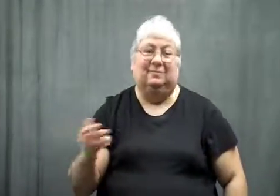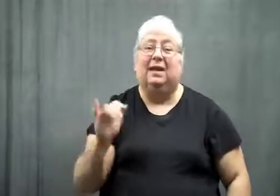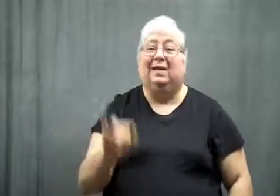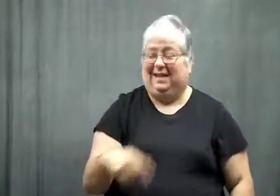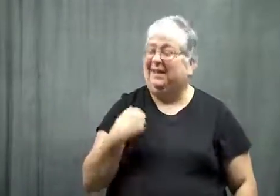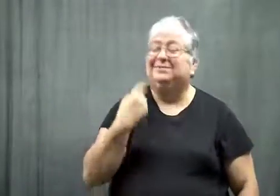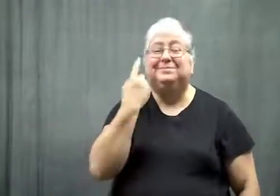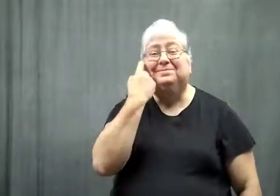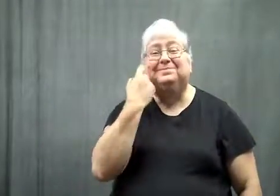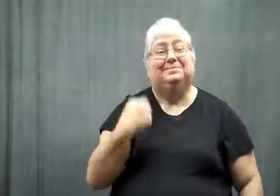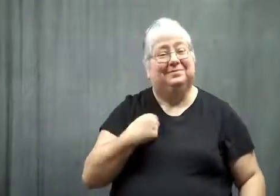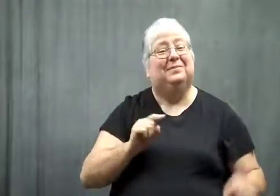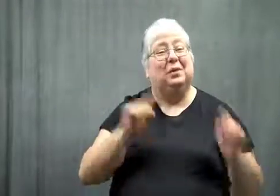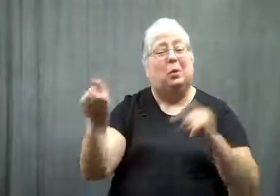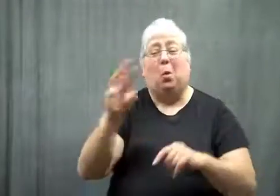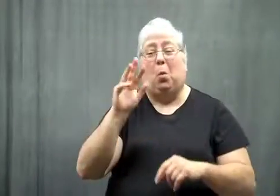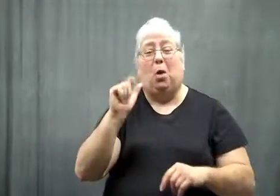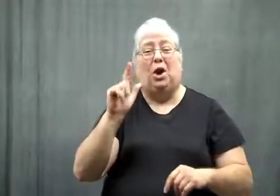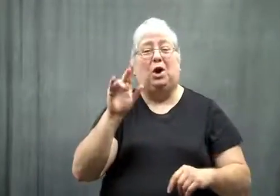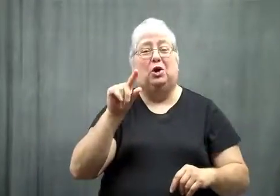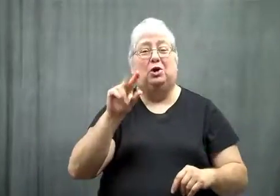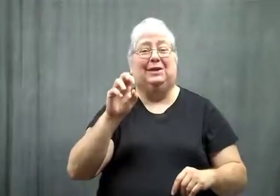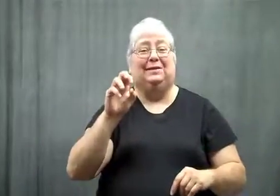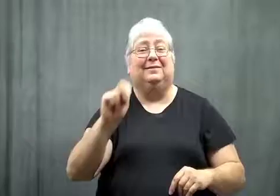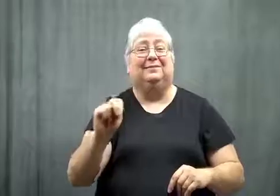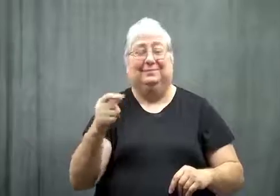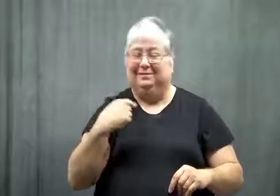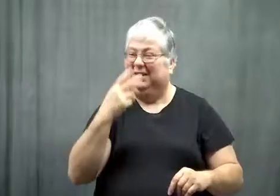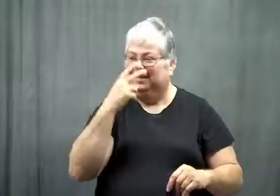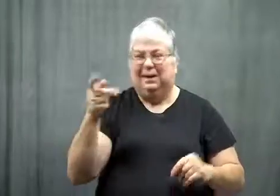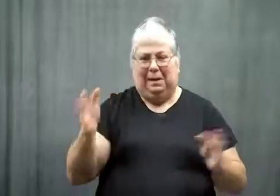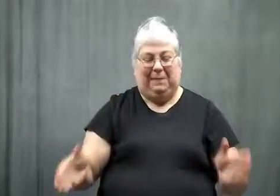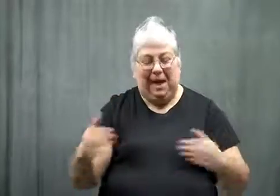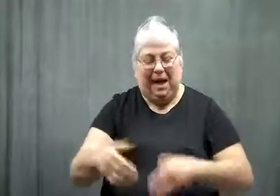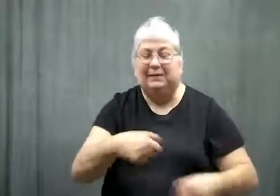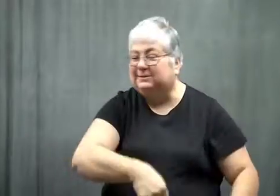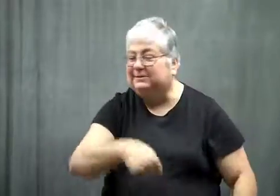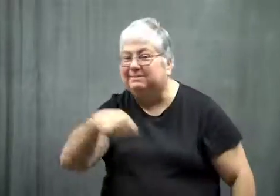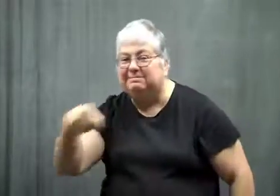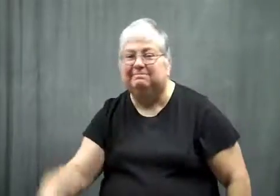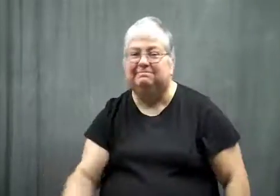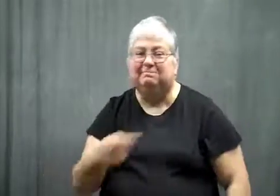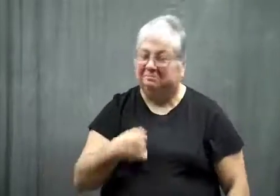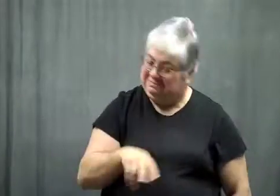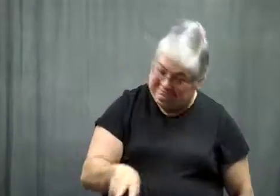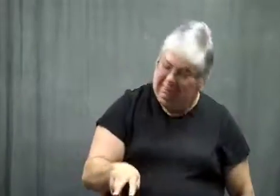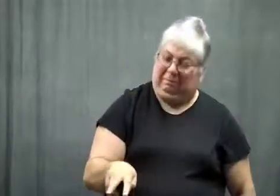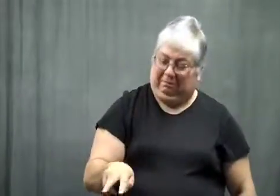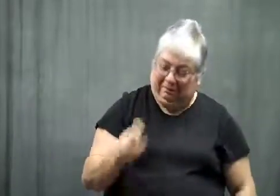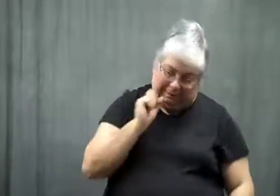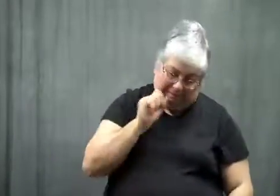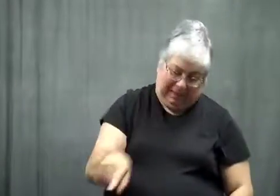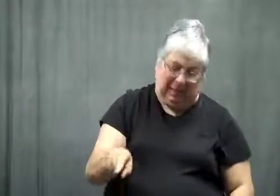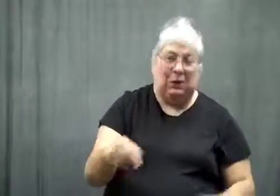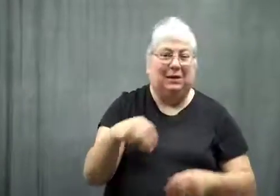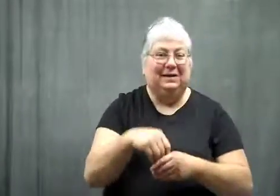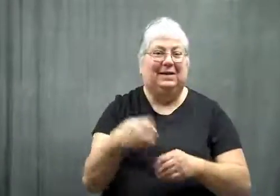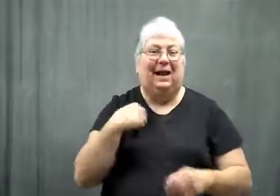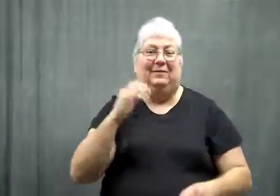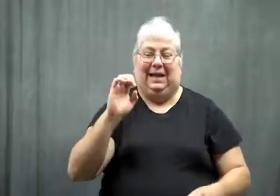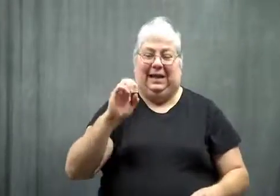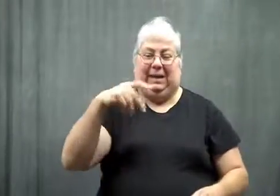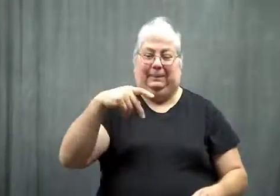When I went to Walgreens recently, the person brought out a kit.